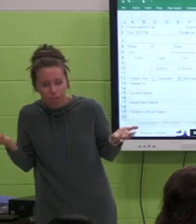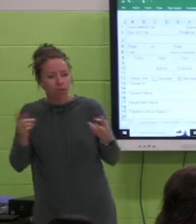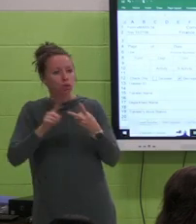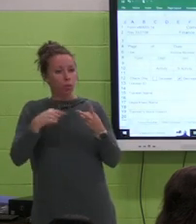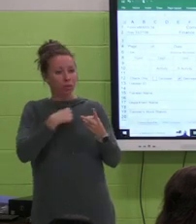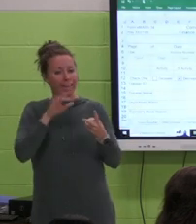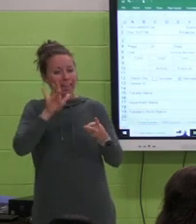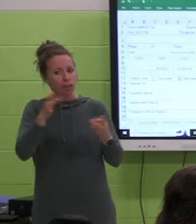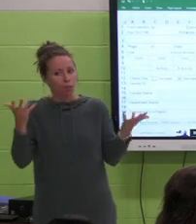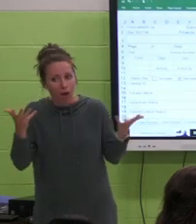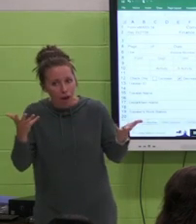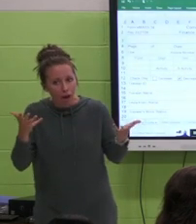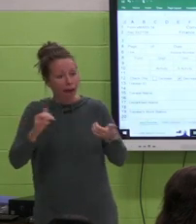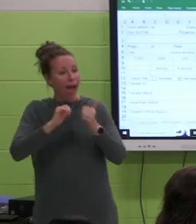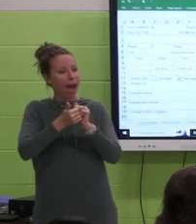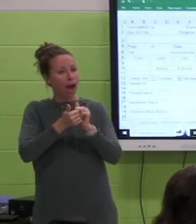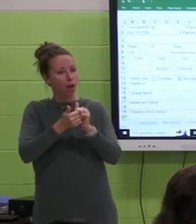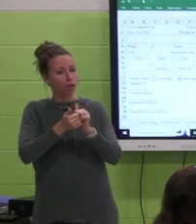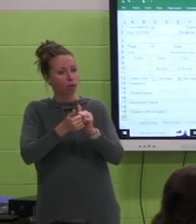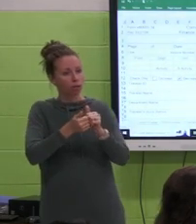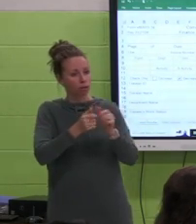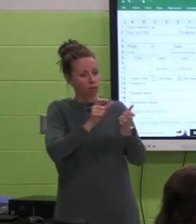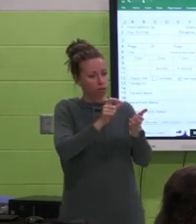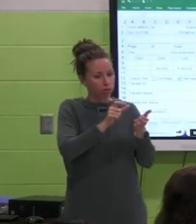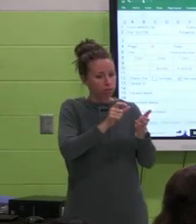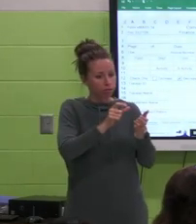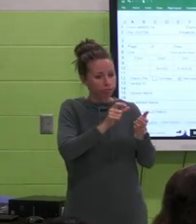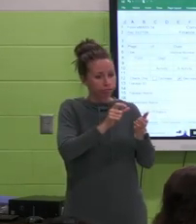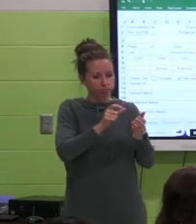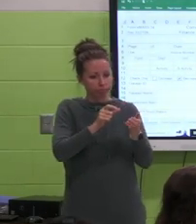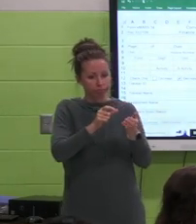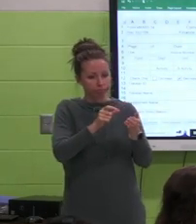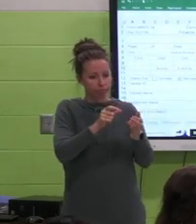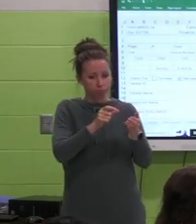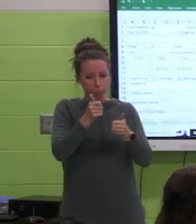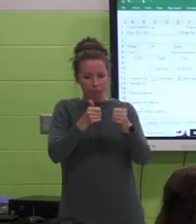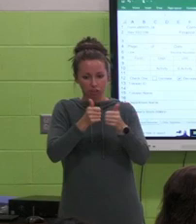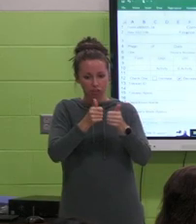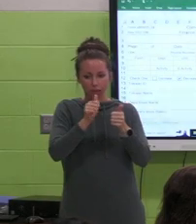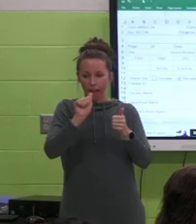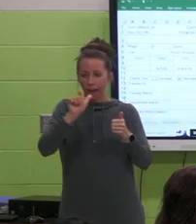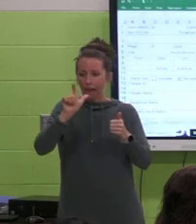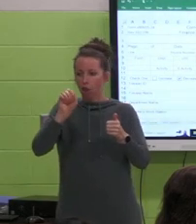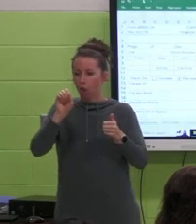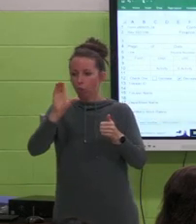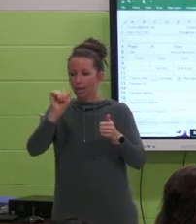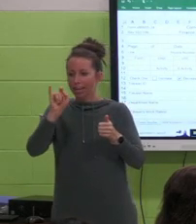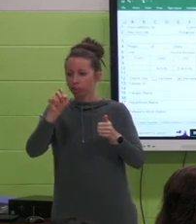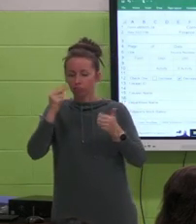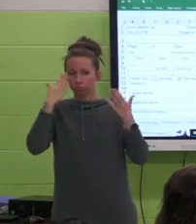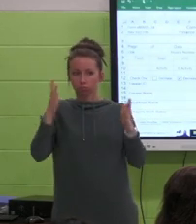click how they're allocated and what happens after that and so like I had no idea that I needed to to